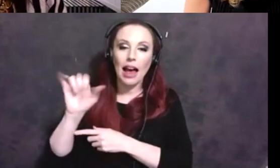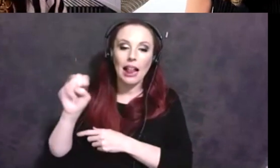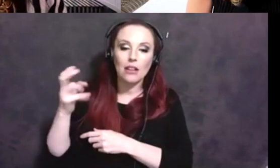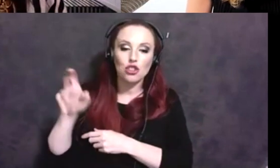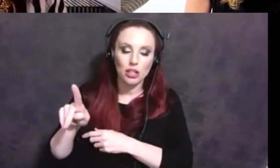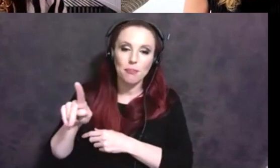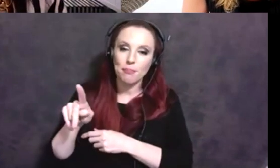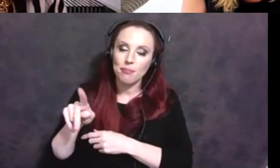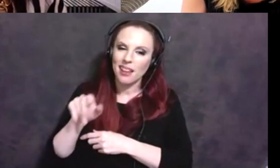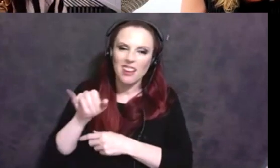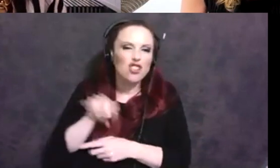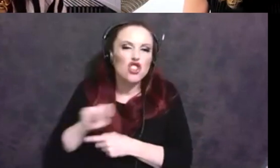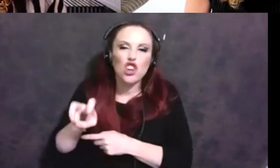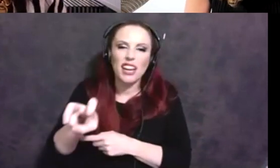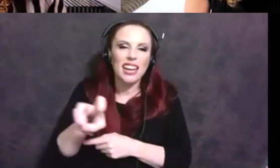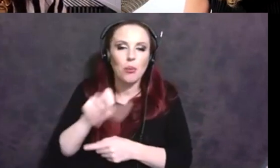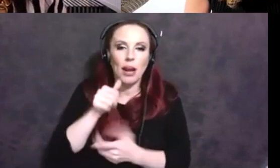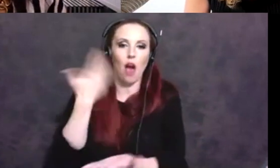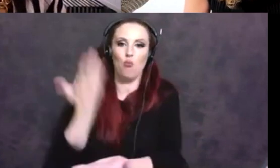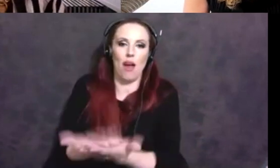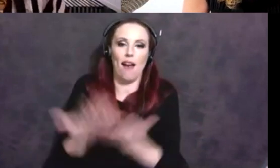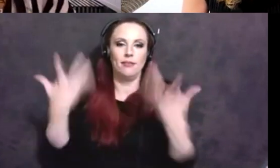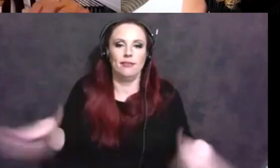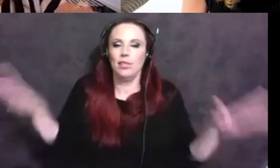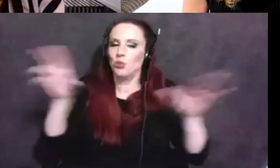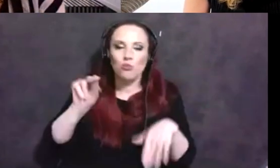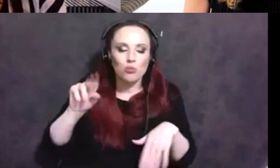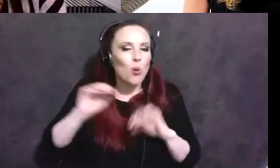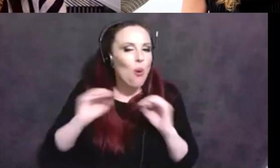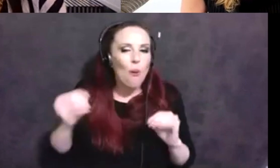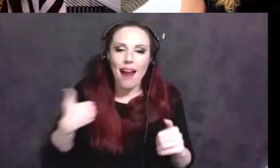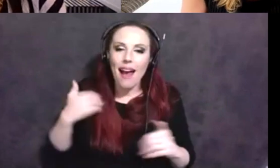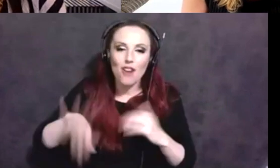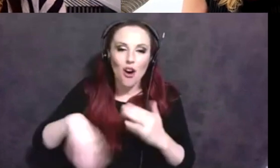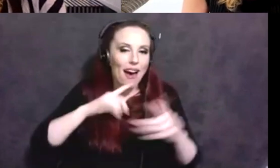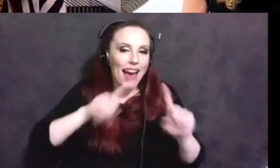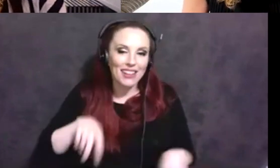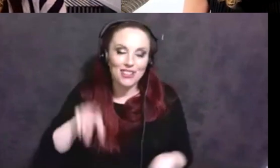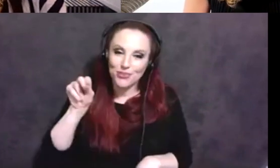professional level. Thank you. Yeah. Yeah. Everyone, thank you for joining